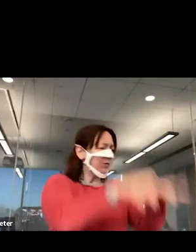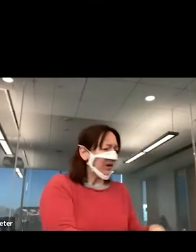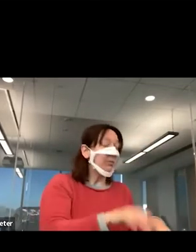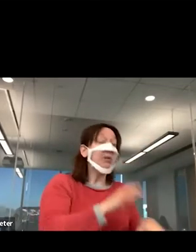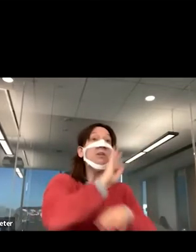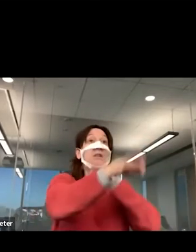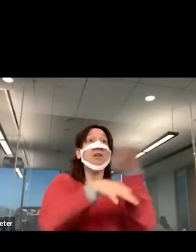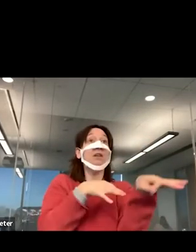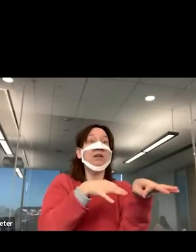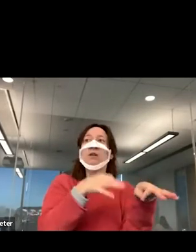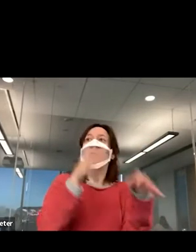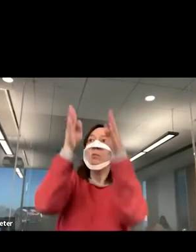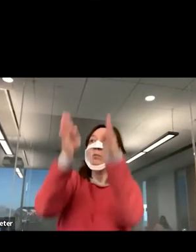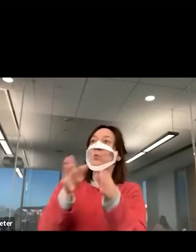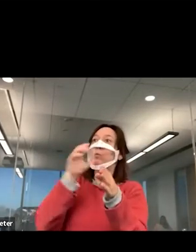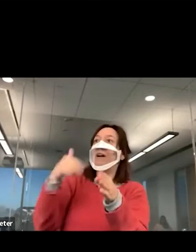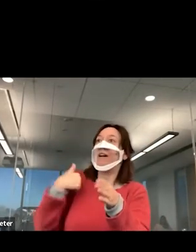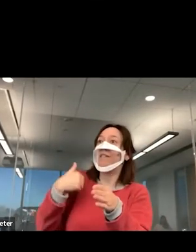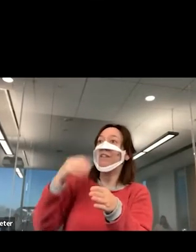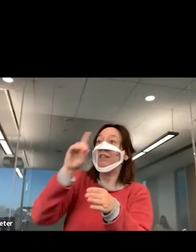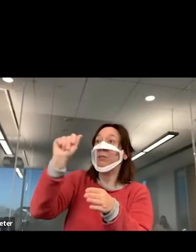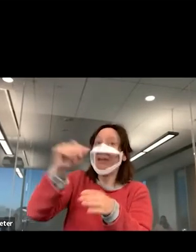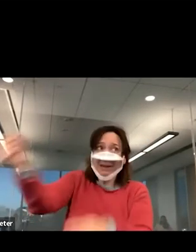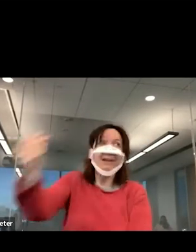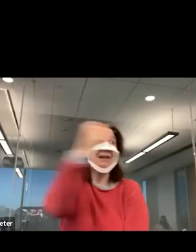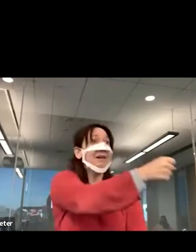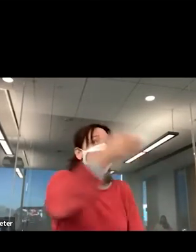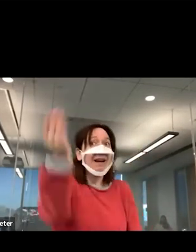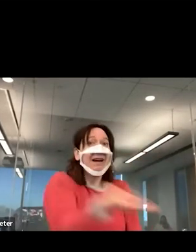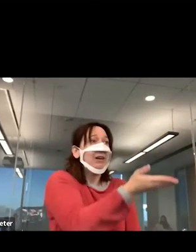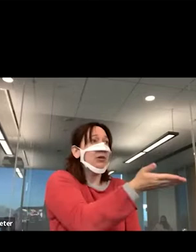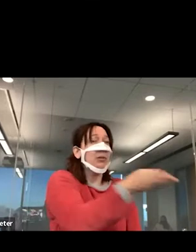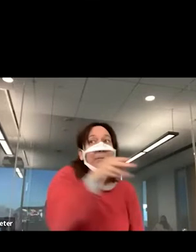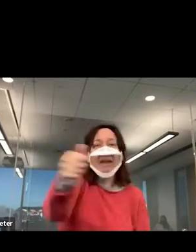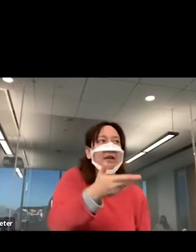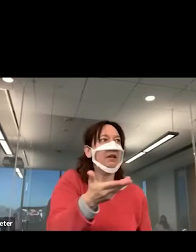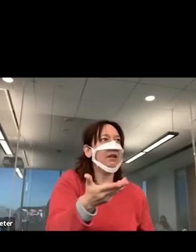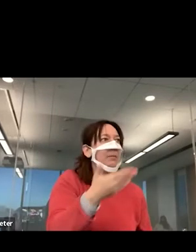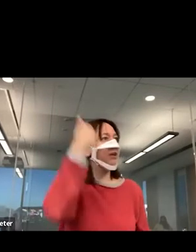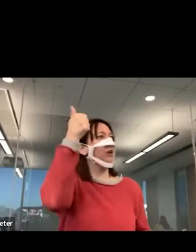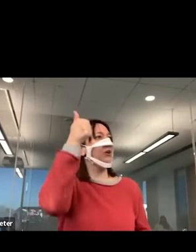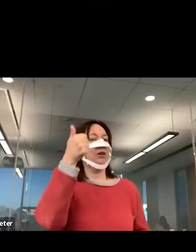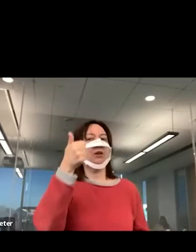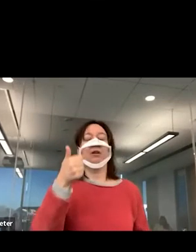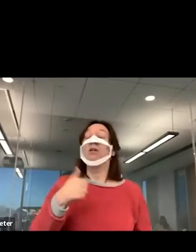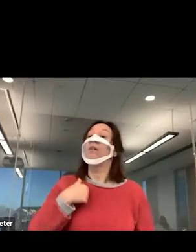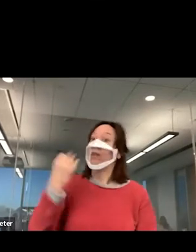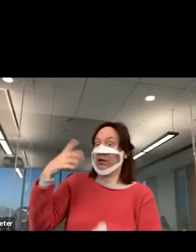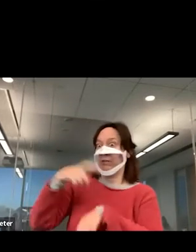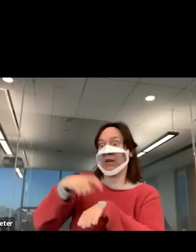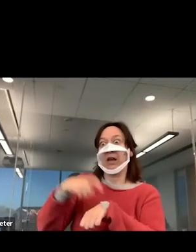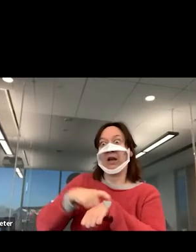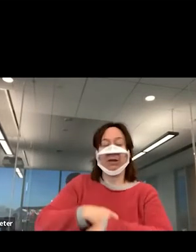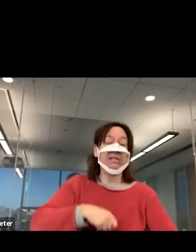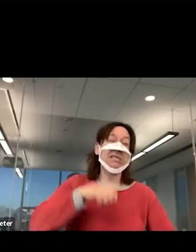and so um i spent a lot of time doing that and i can't say that that really got me anywhere except